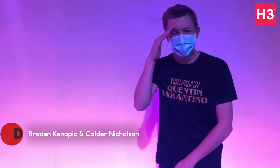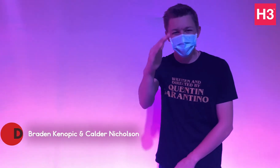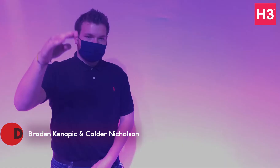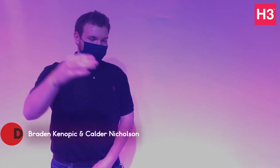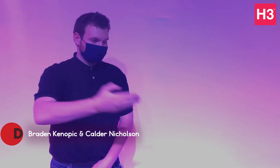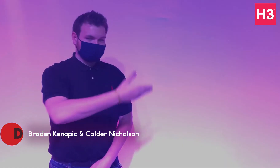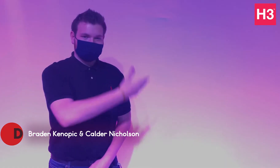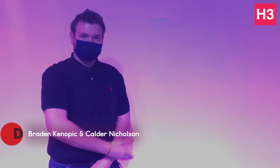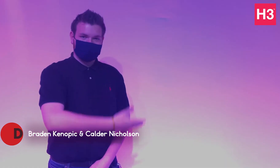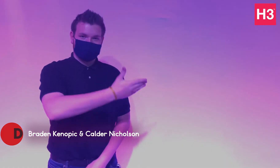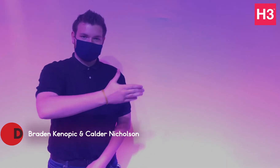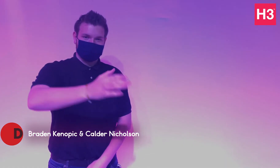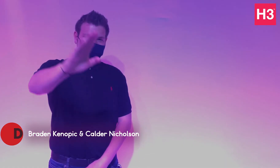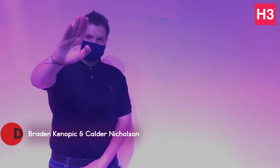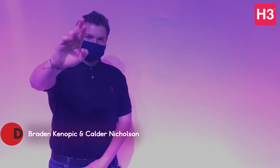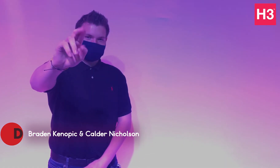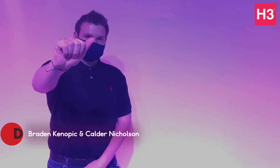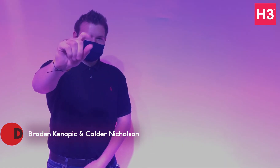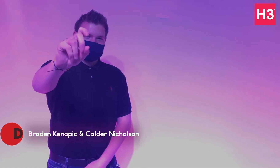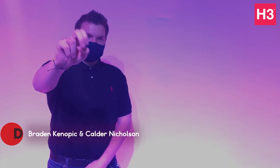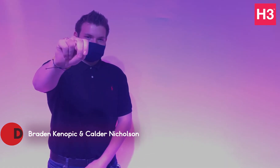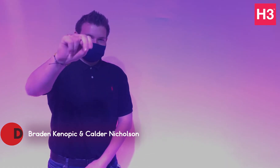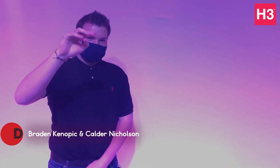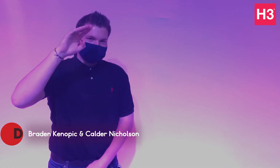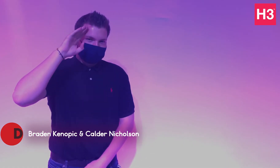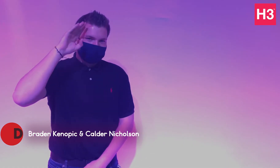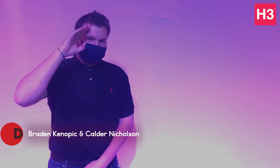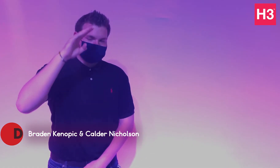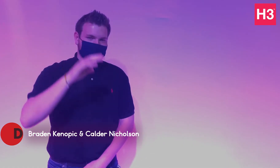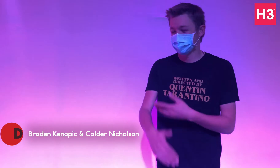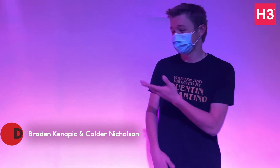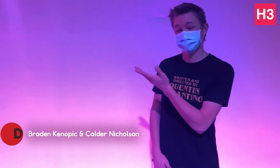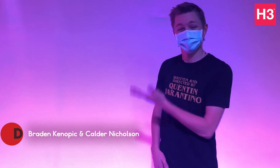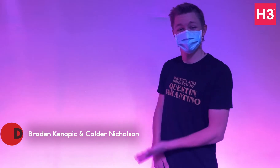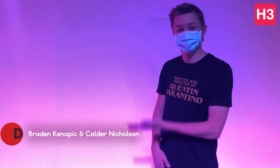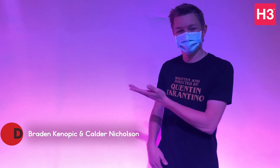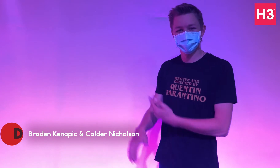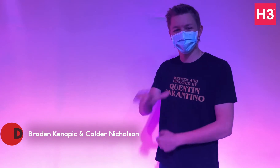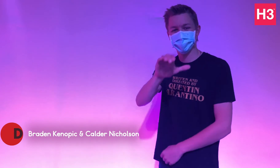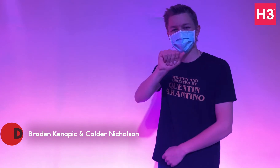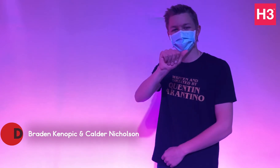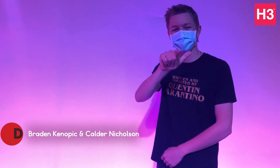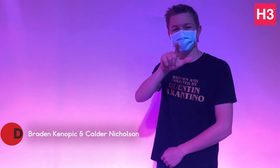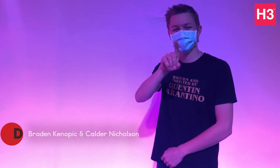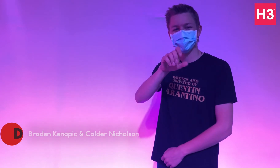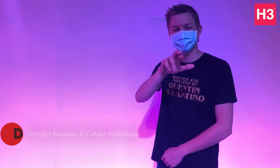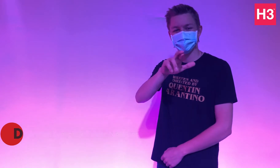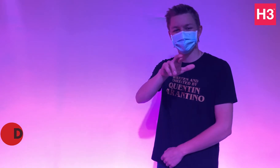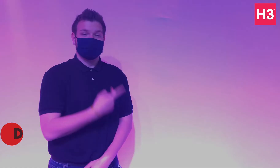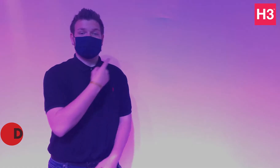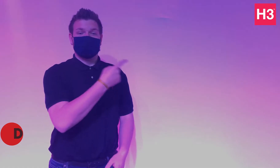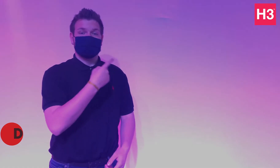[Braden]: Hello! This is Braden This is Calder